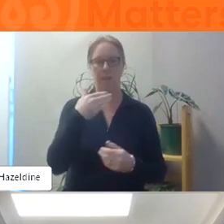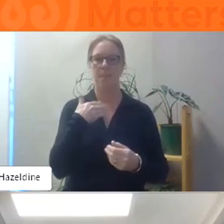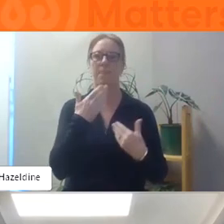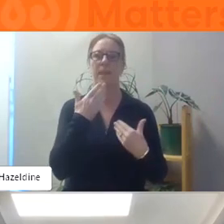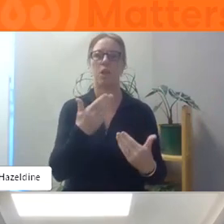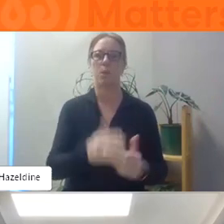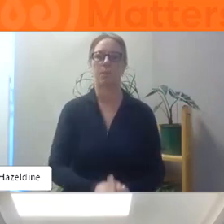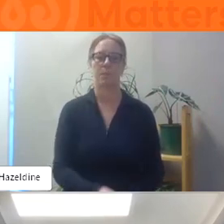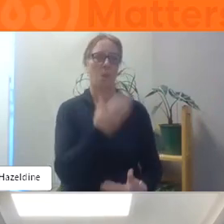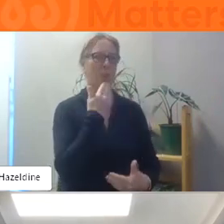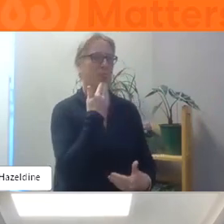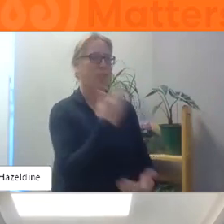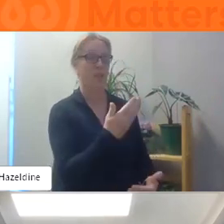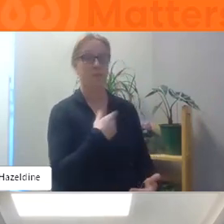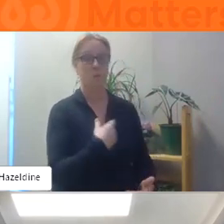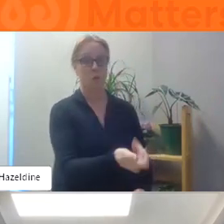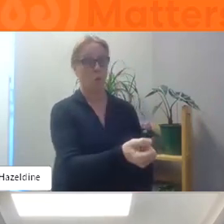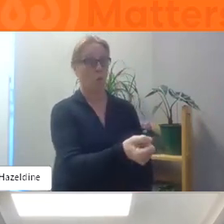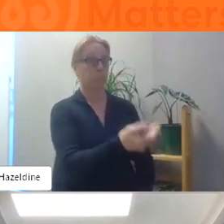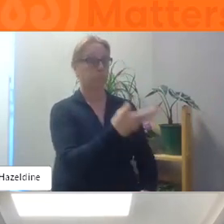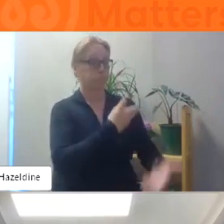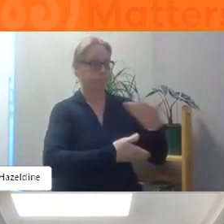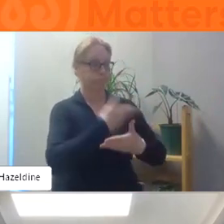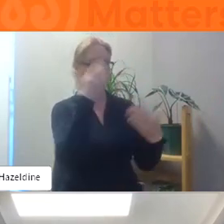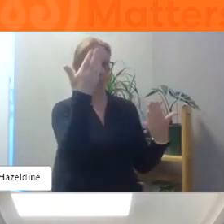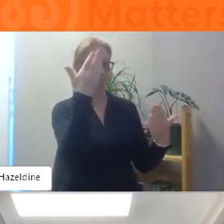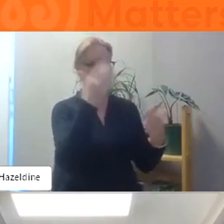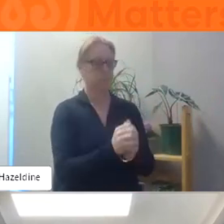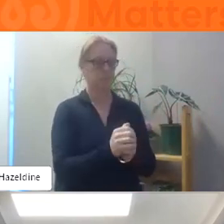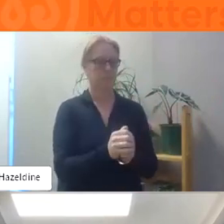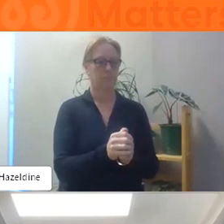you so much for your contributions there. Hopefully the audio is a